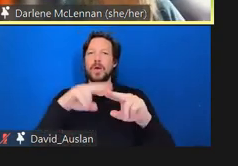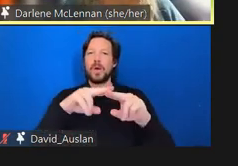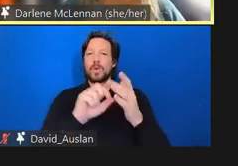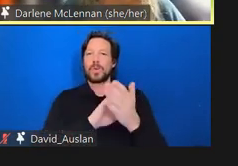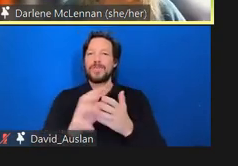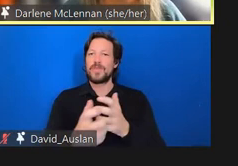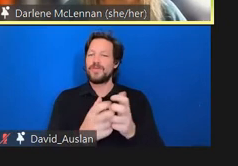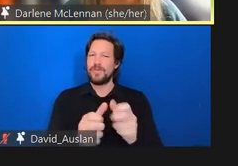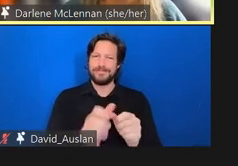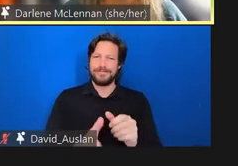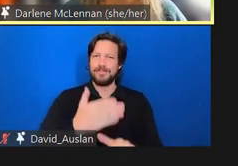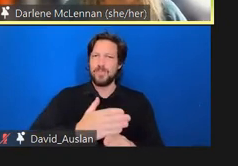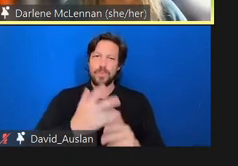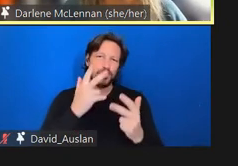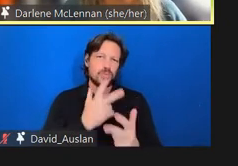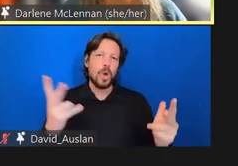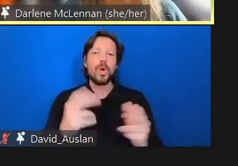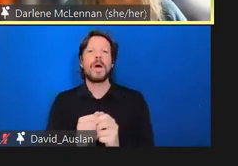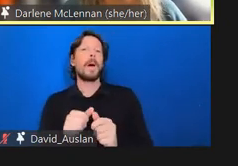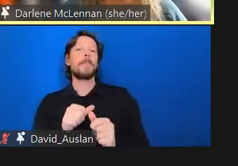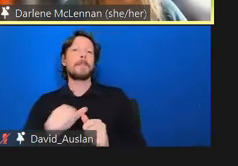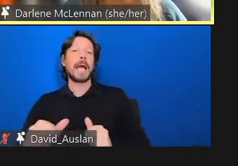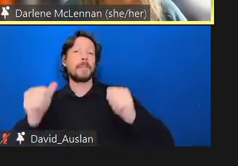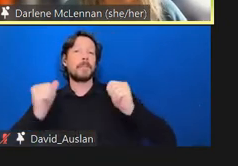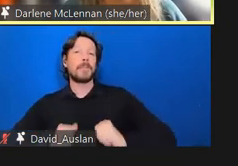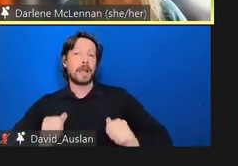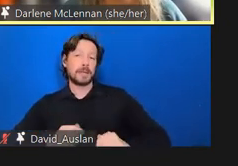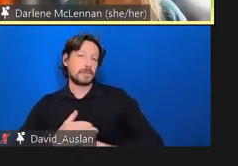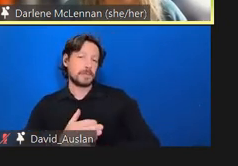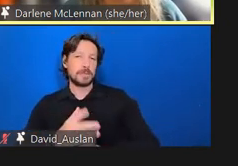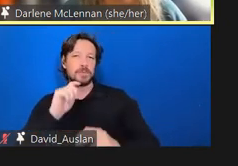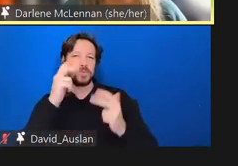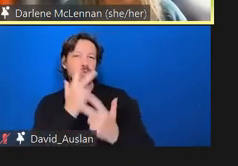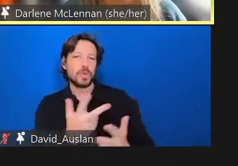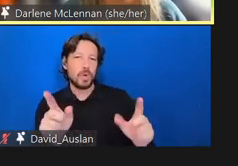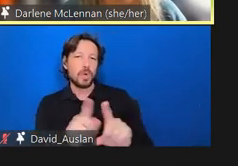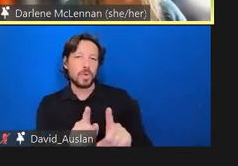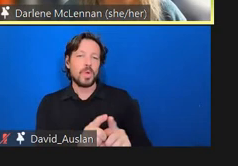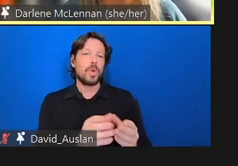highlight best practice relating to students and staff who are deaf and hard of hearing.